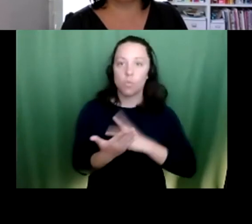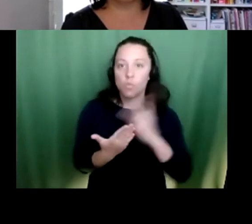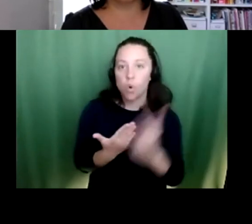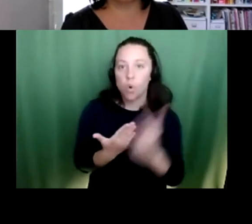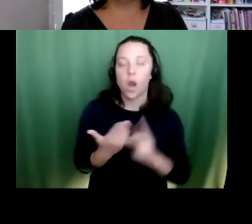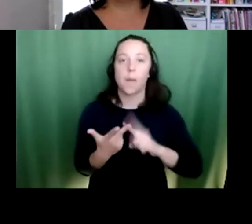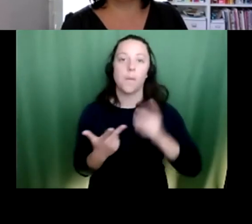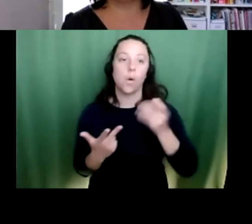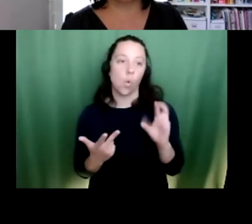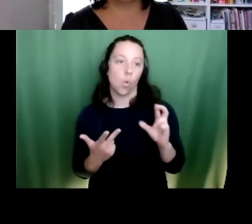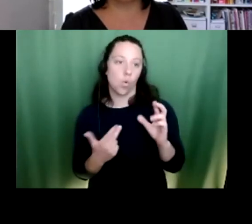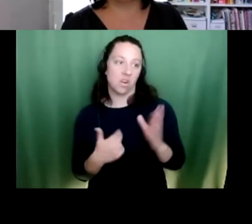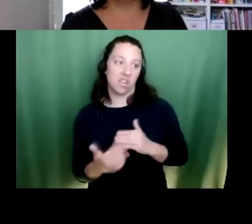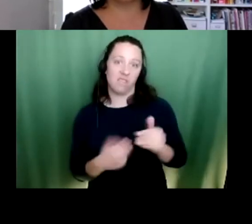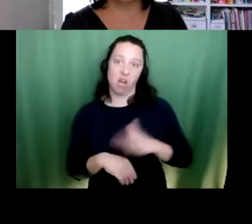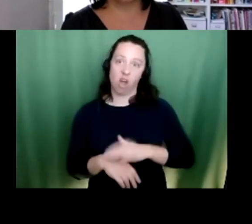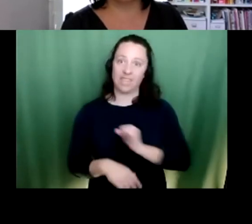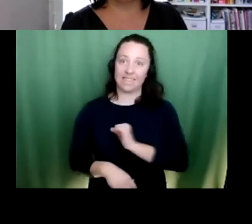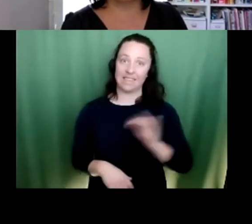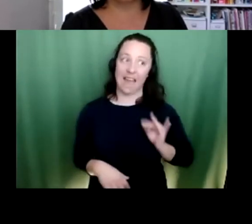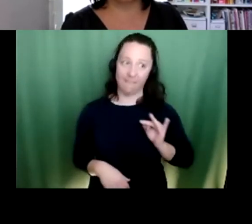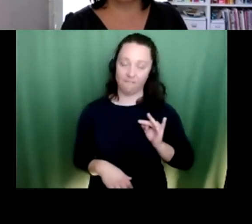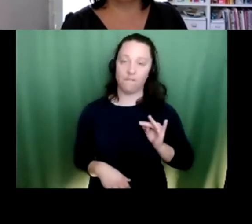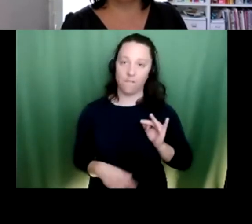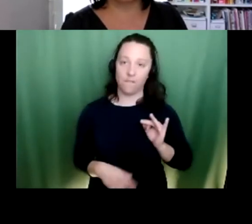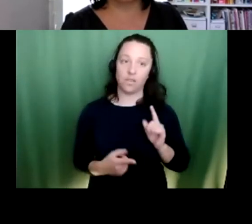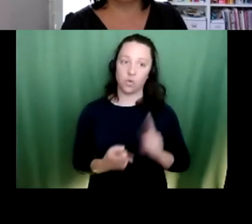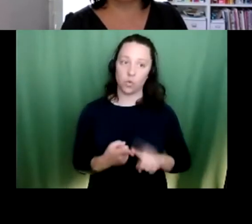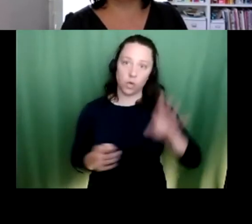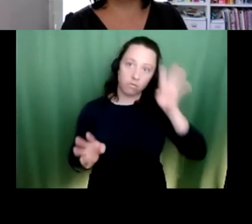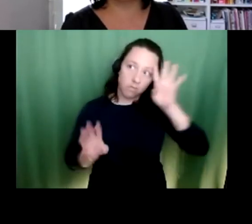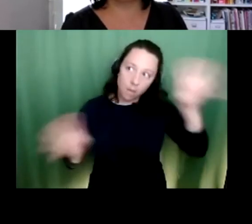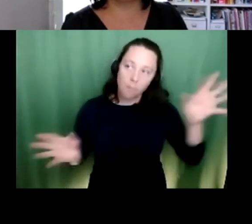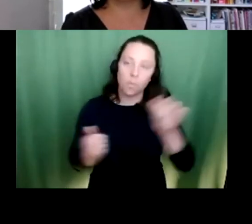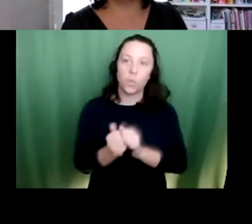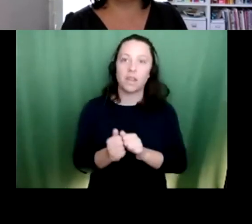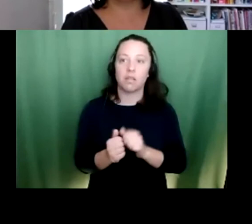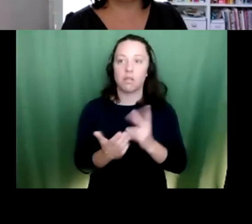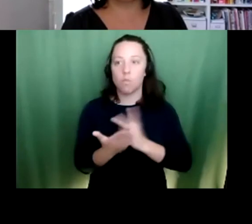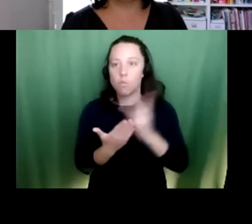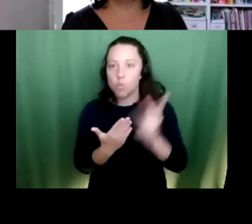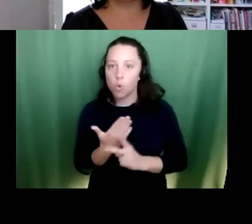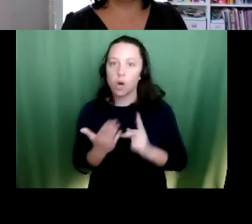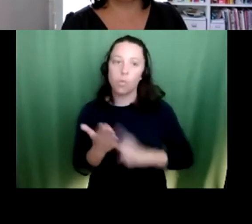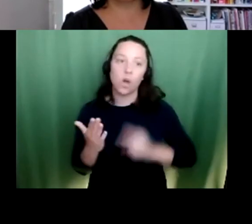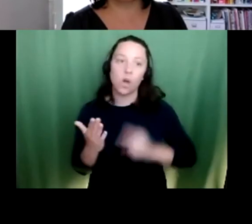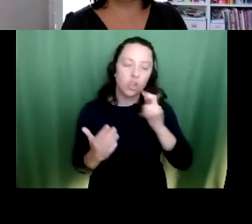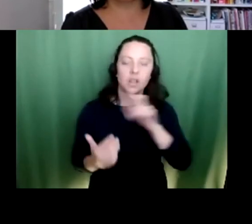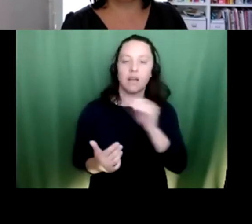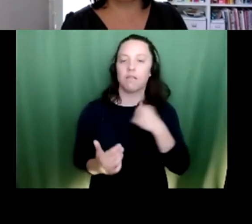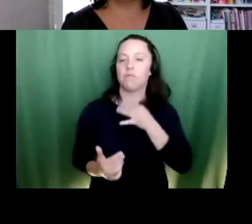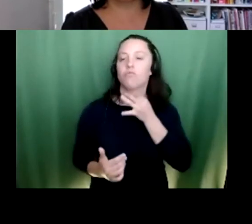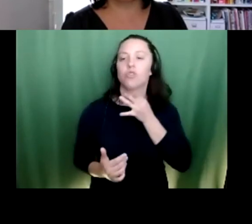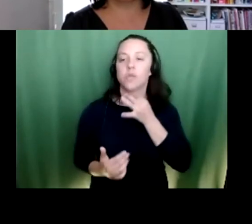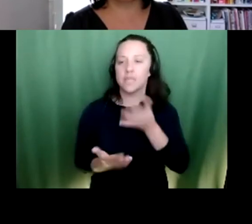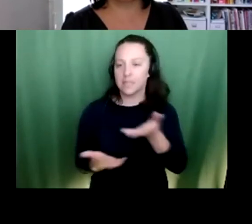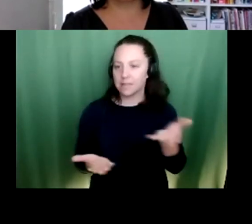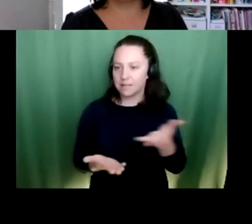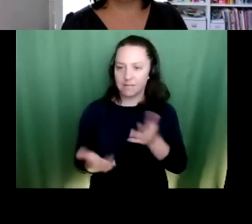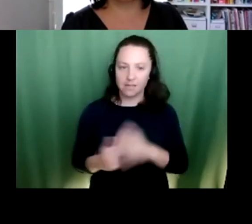staff itself to come up with what the programs might be. I was just curious what if any of you